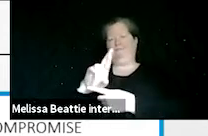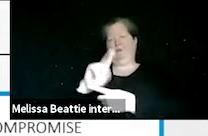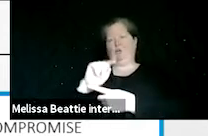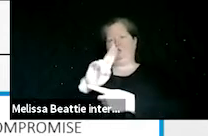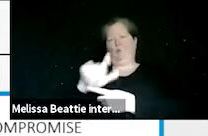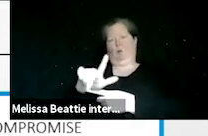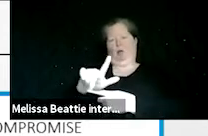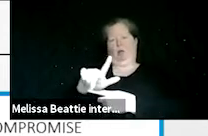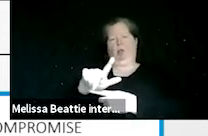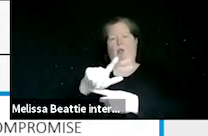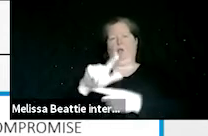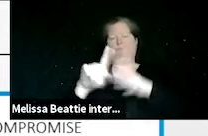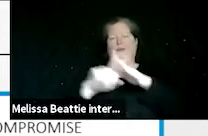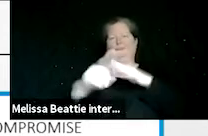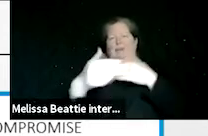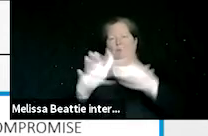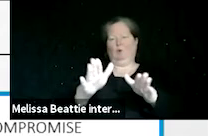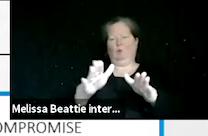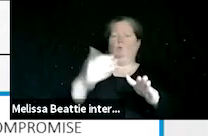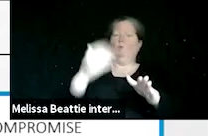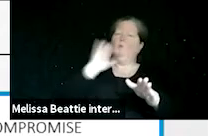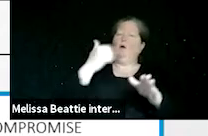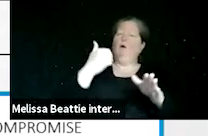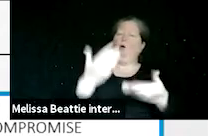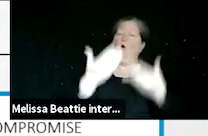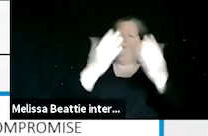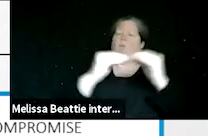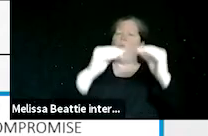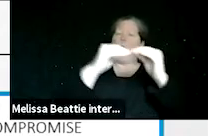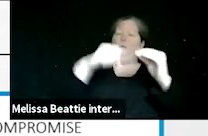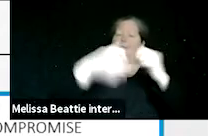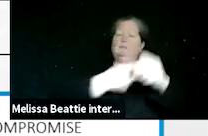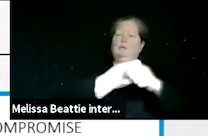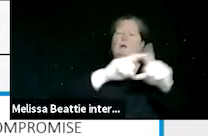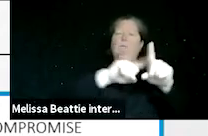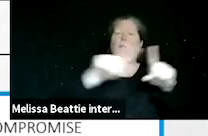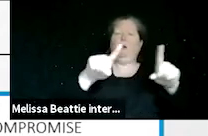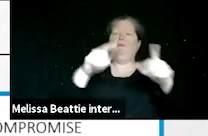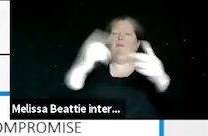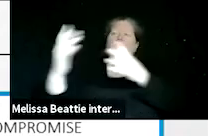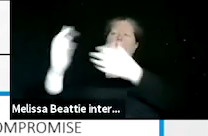but we have also now partnered with a security vendor that offers a cyber escape room as well.